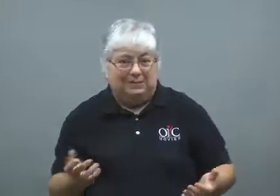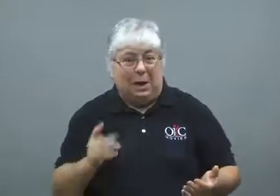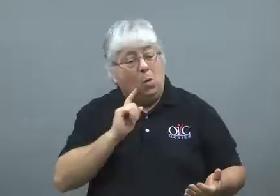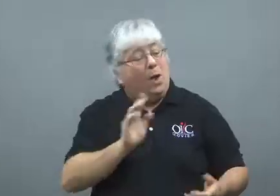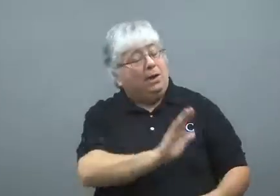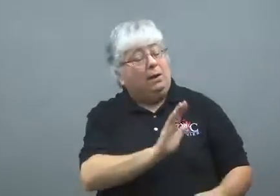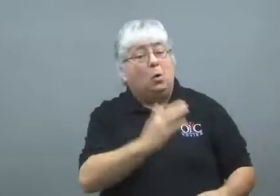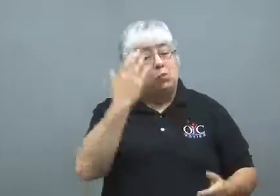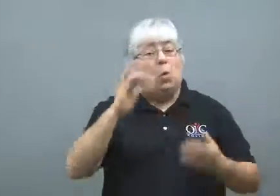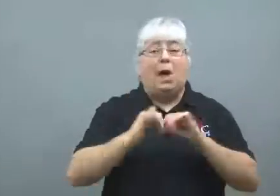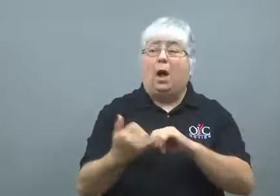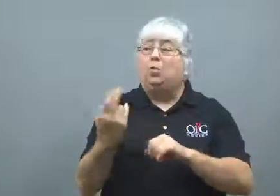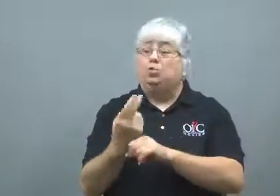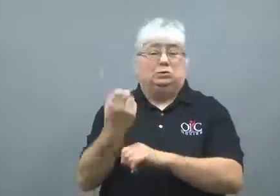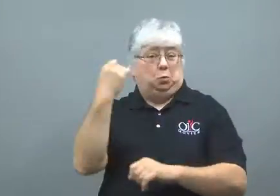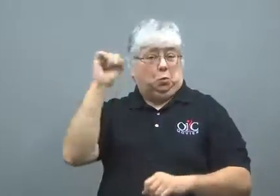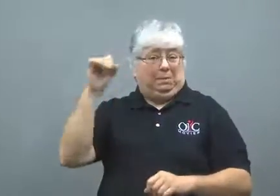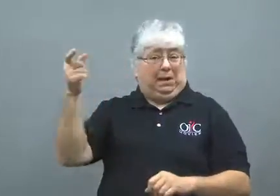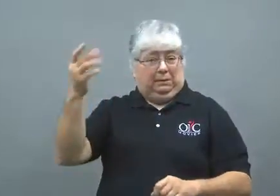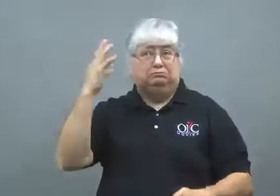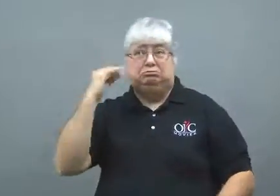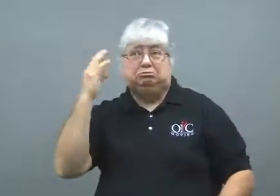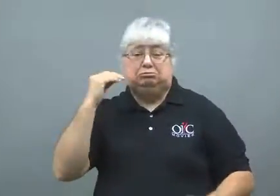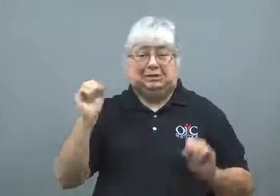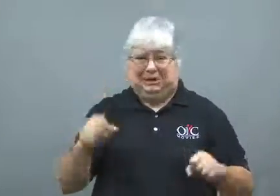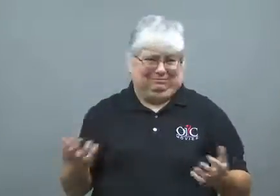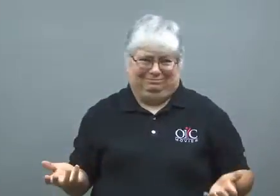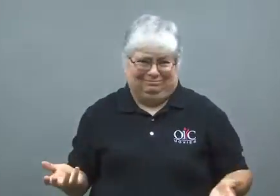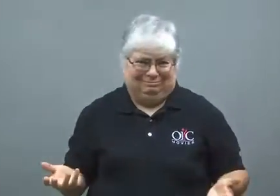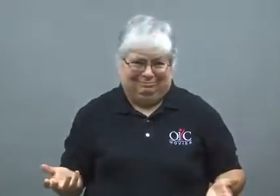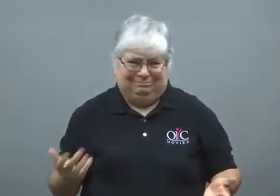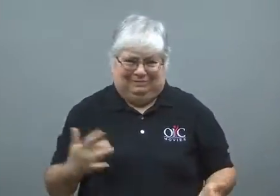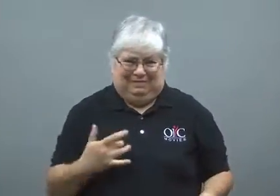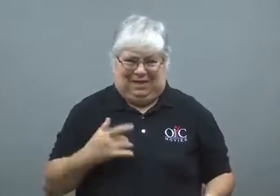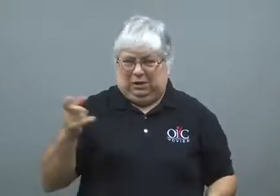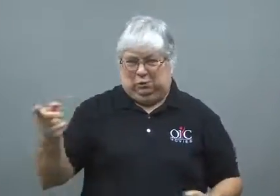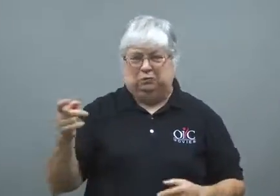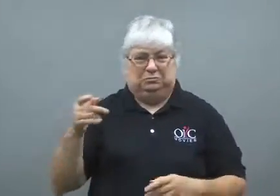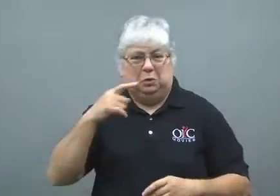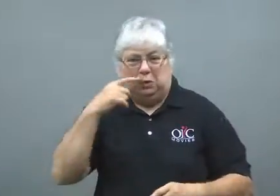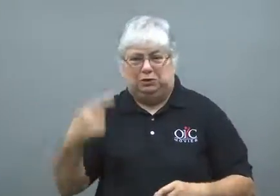The rebels don't have the knowledge to operate them, so it seems likely